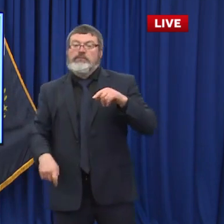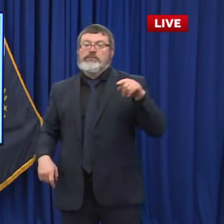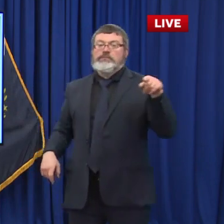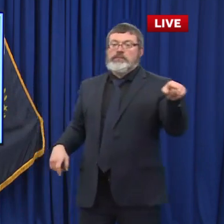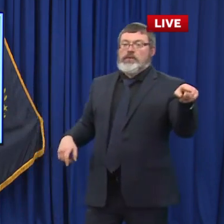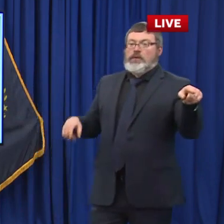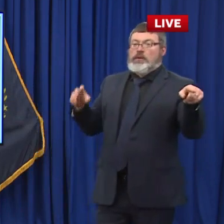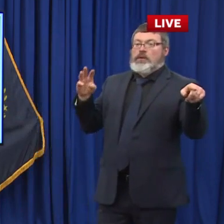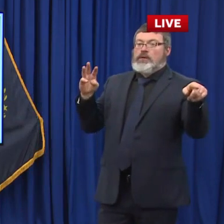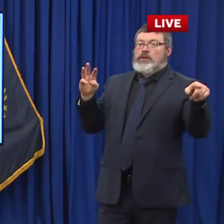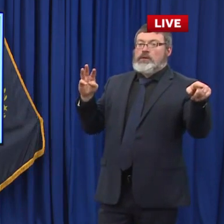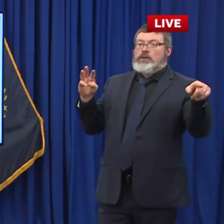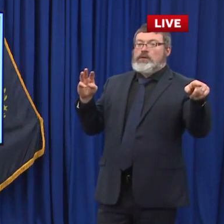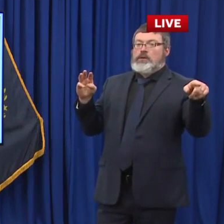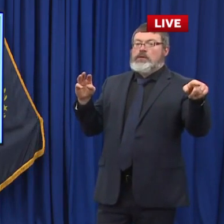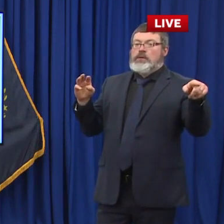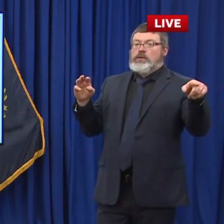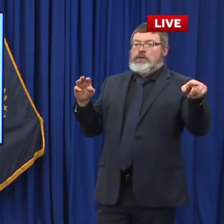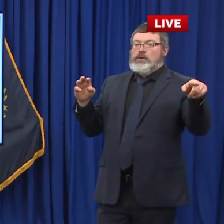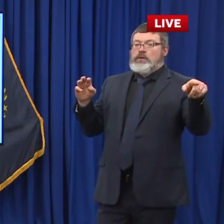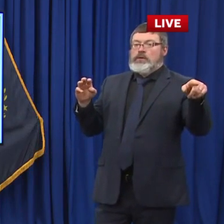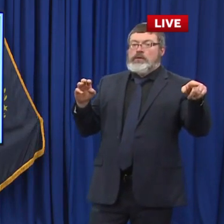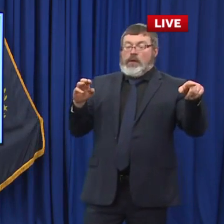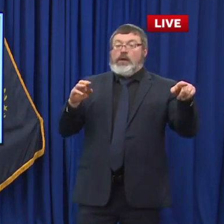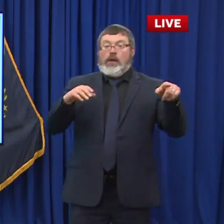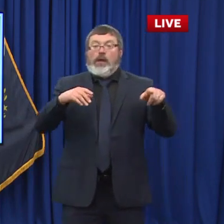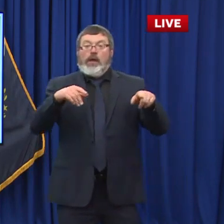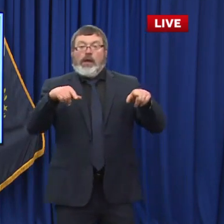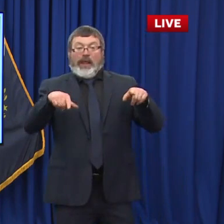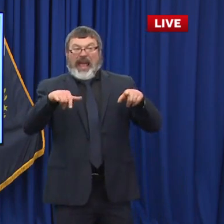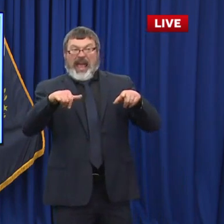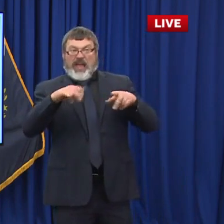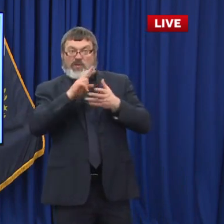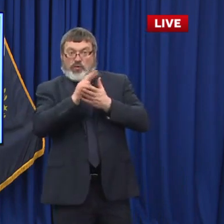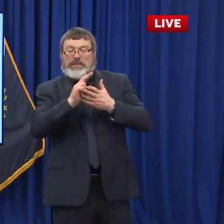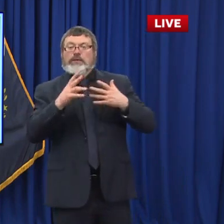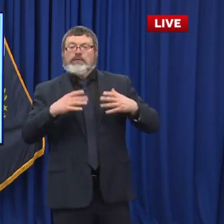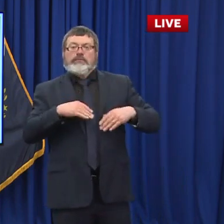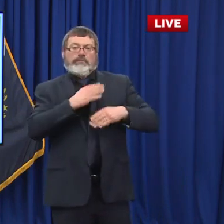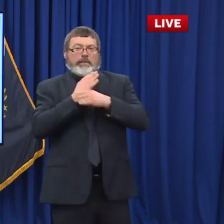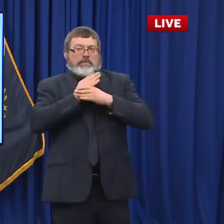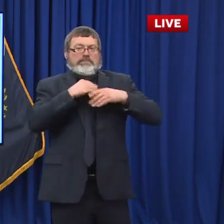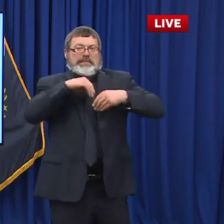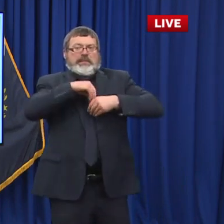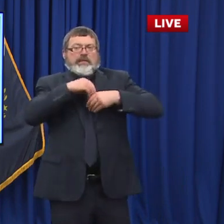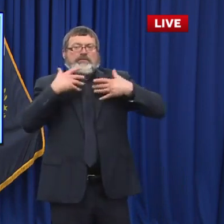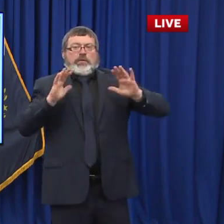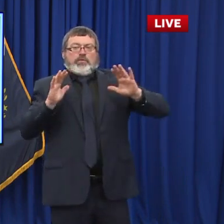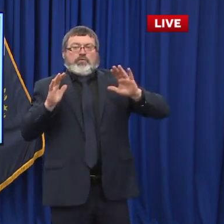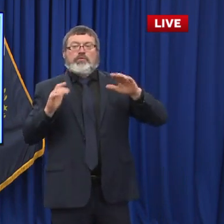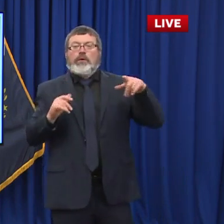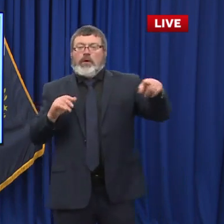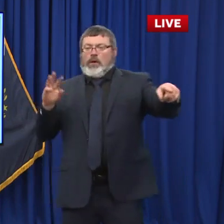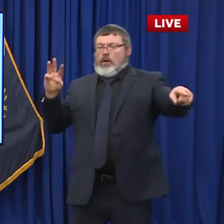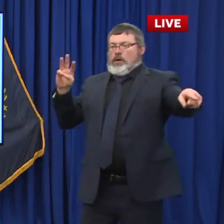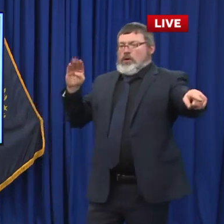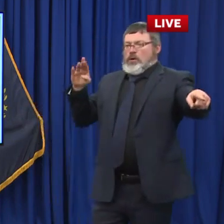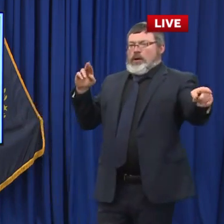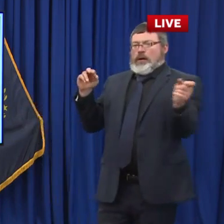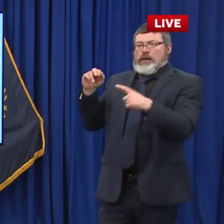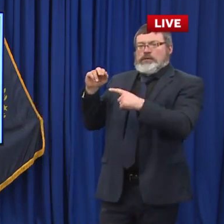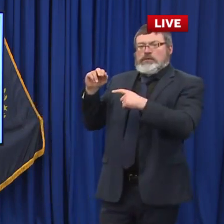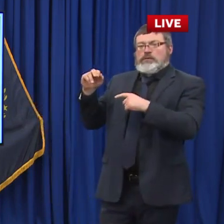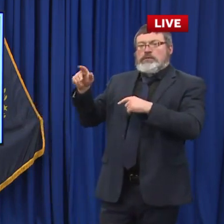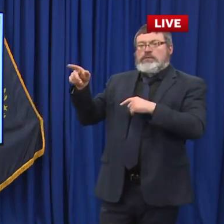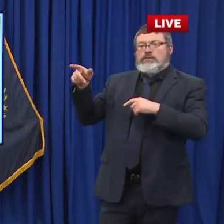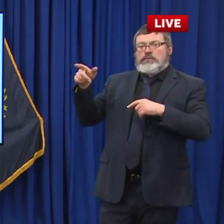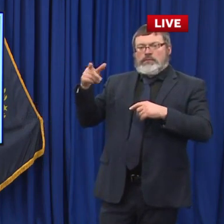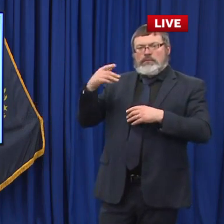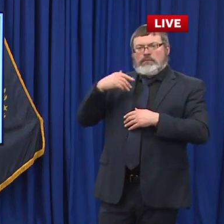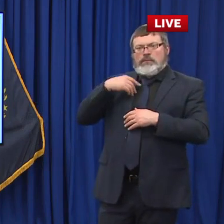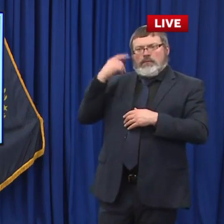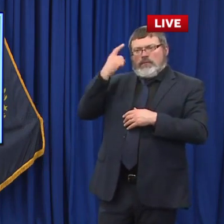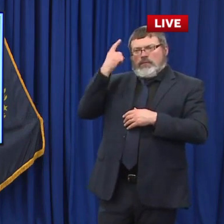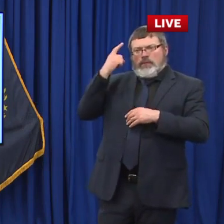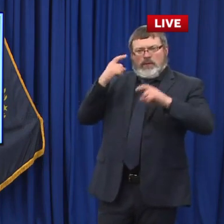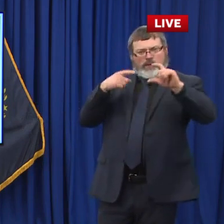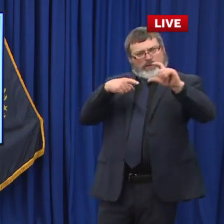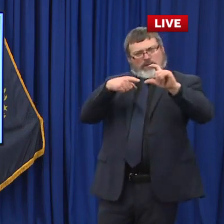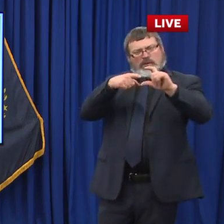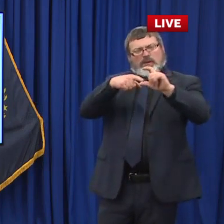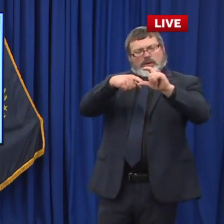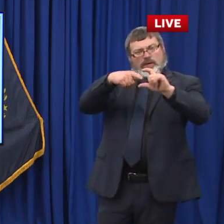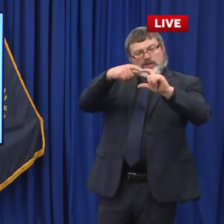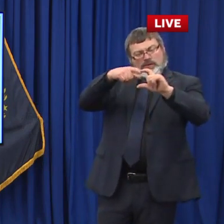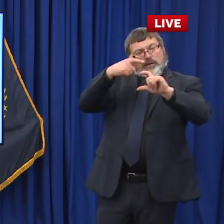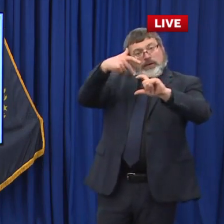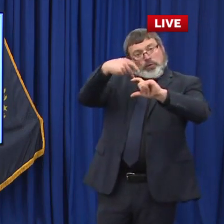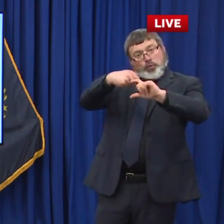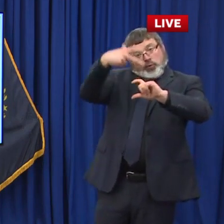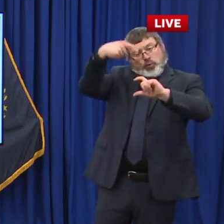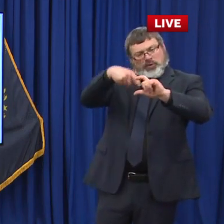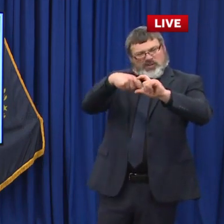WE HEARD REPORTS THAT SOME PLACES HAVE BEEN ABLE TO EXPAND THE MUD FOR VACCINATIONS BASED ON THE FACT THAT THE VIALS HAVE MORE DOSES IN THE.